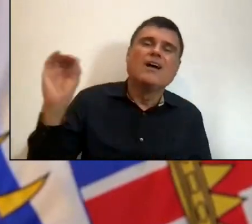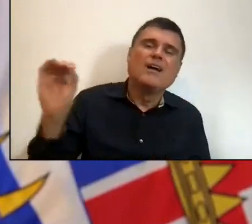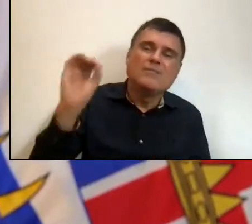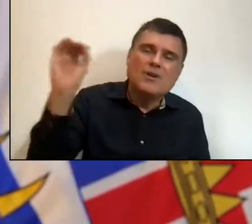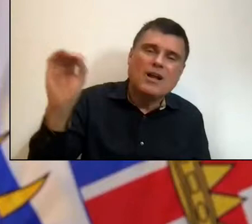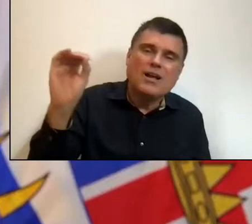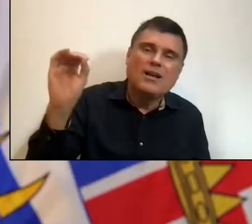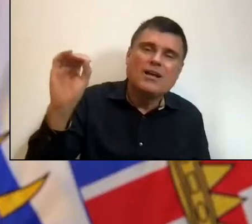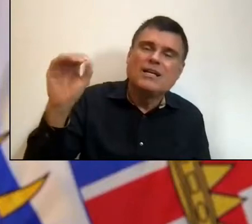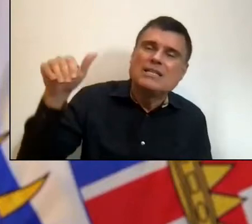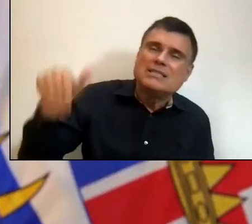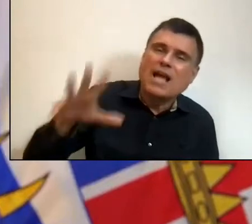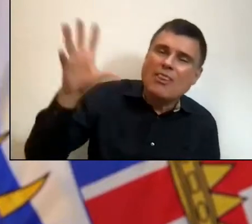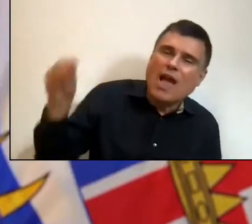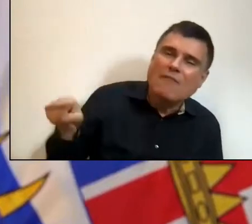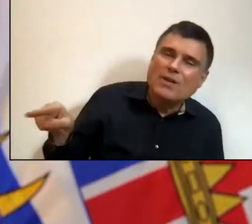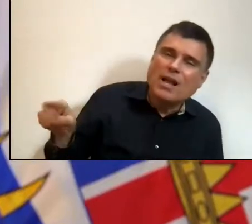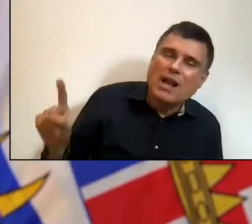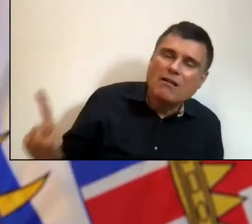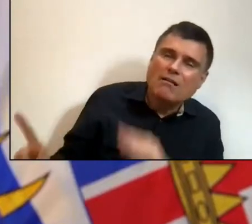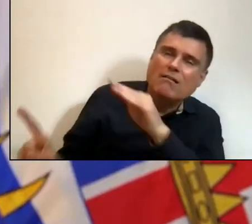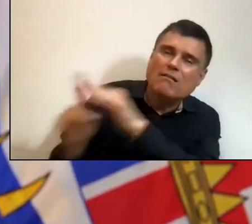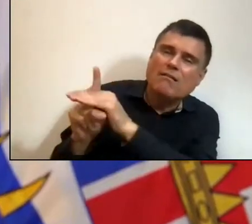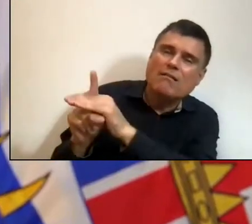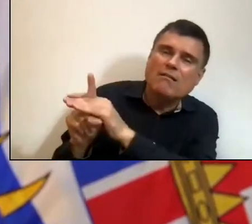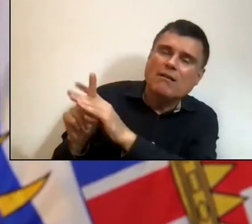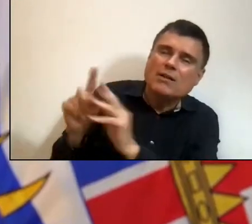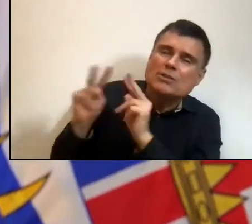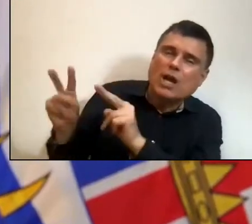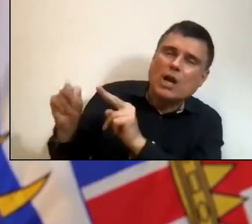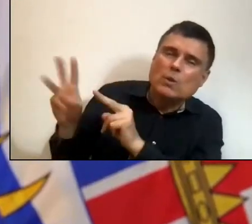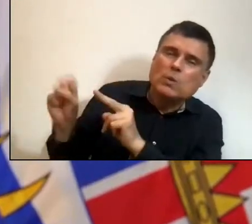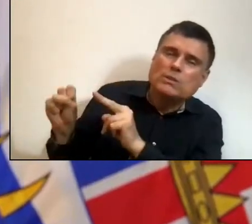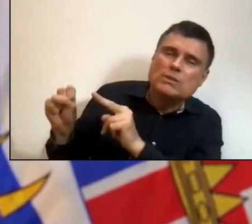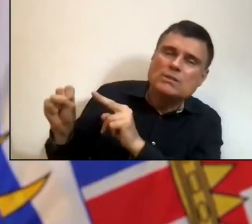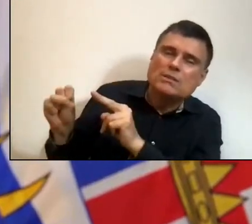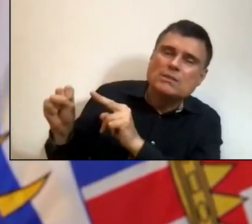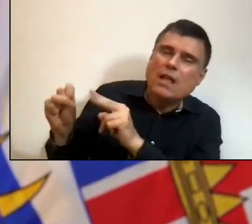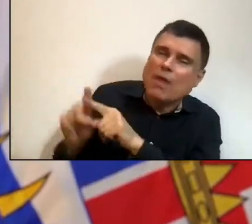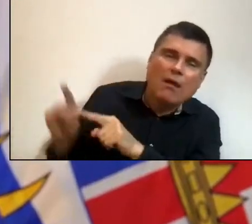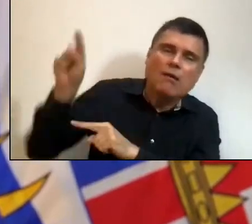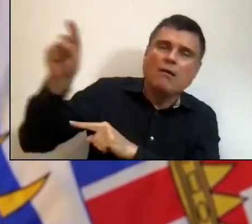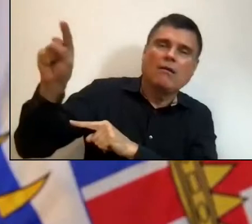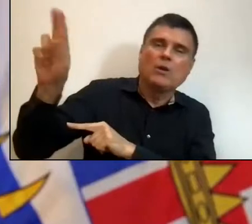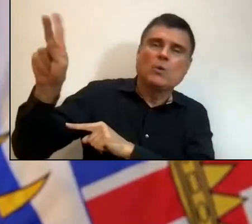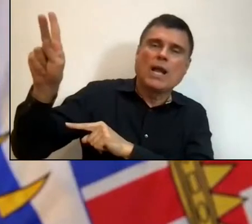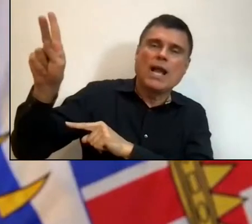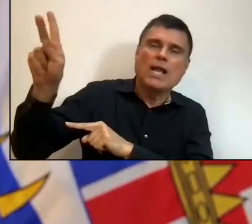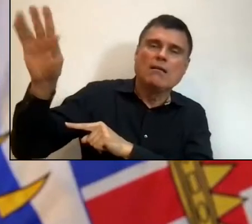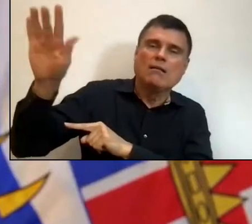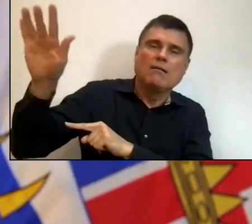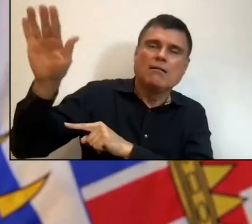Watching what was happening in the UK. Recognizing that it was here and